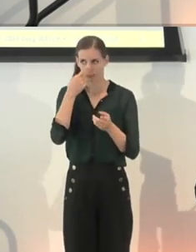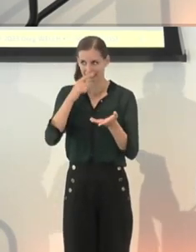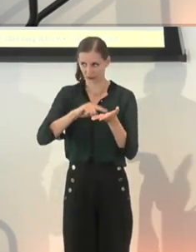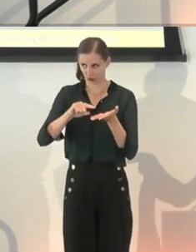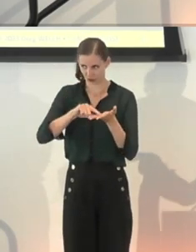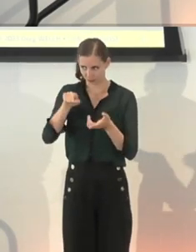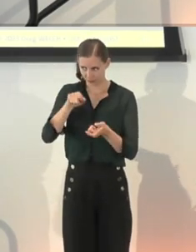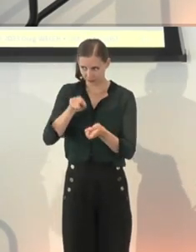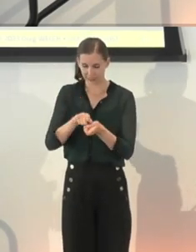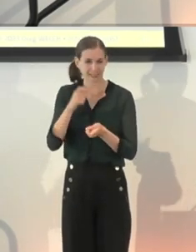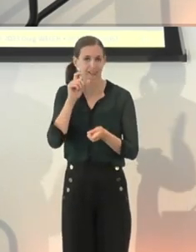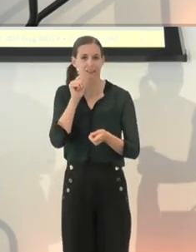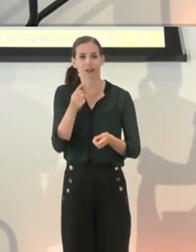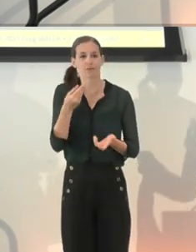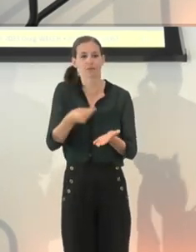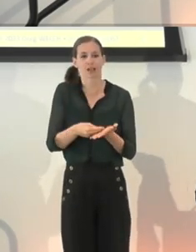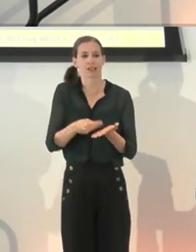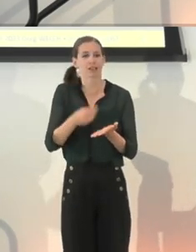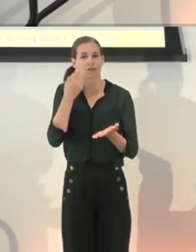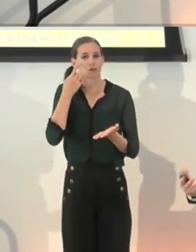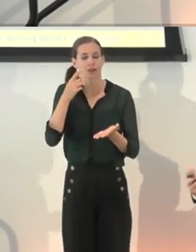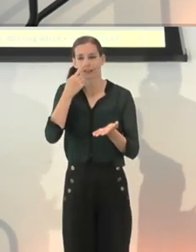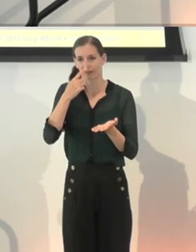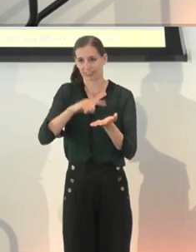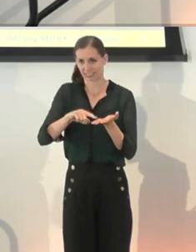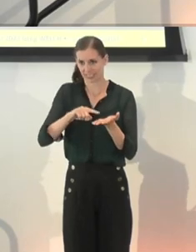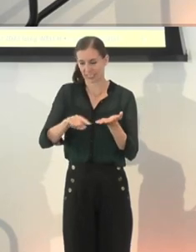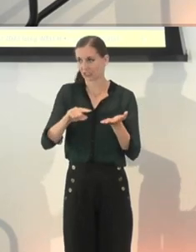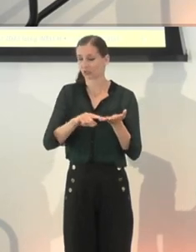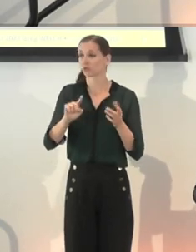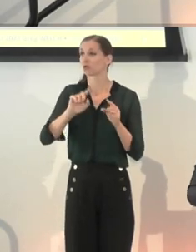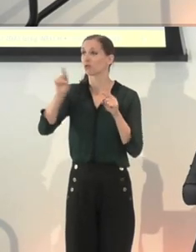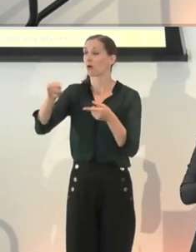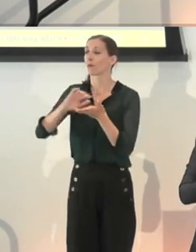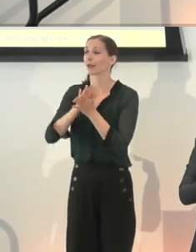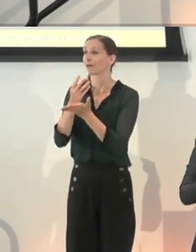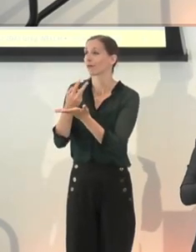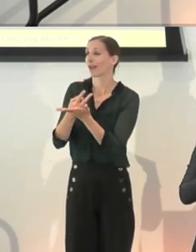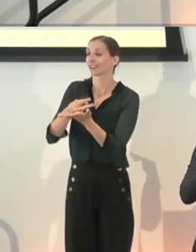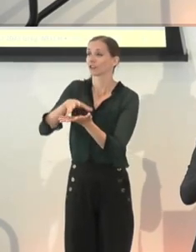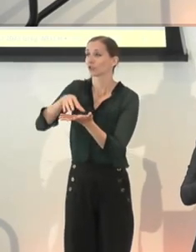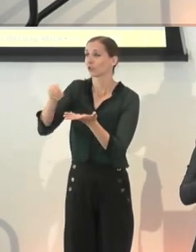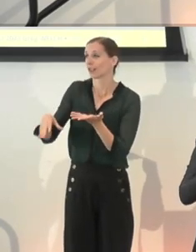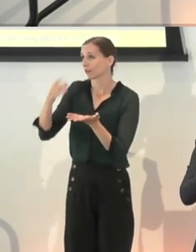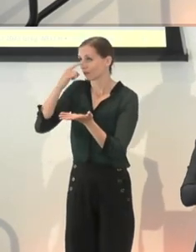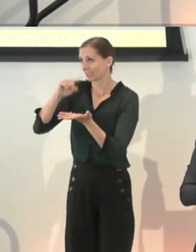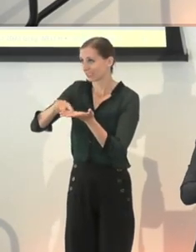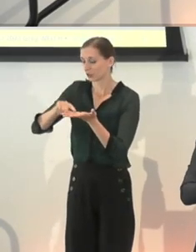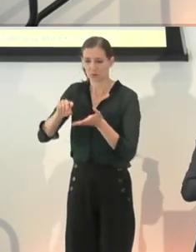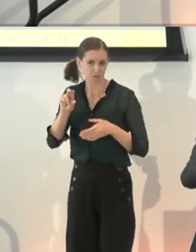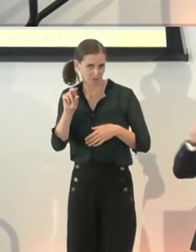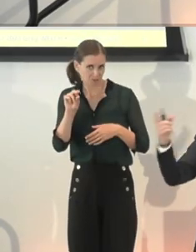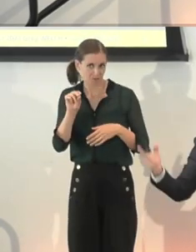for us and the investigators to go off and do research, it is to help us build for everyone